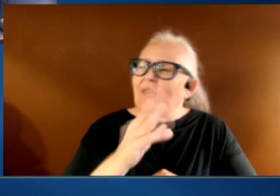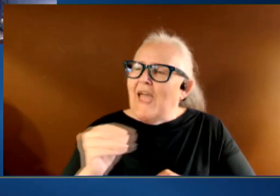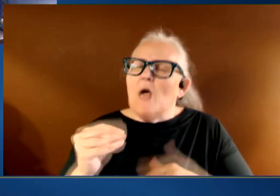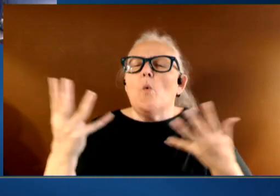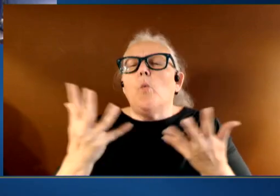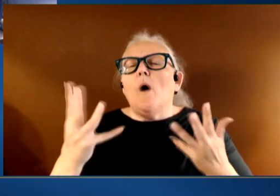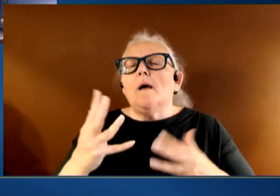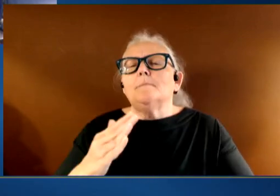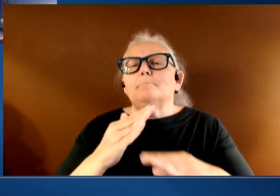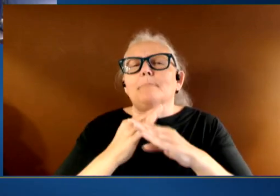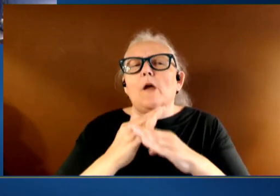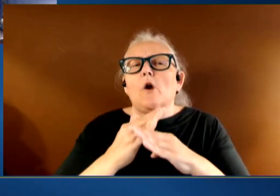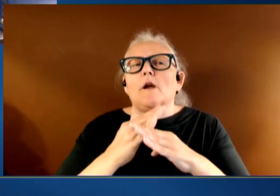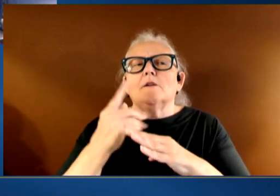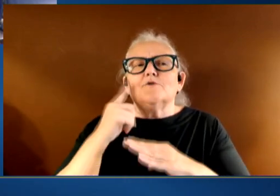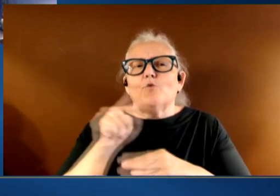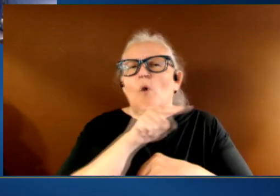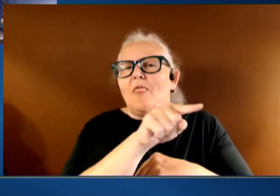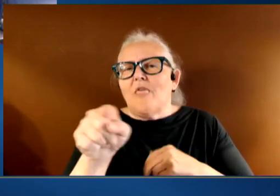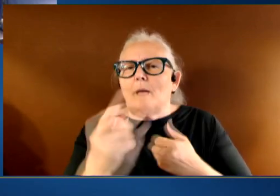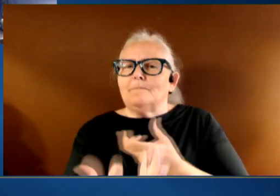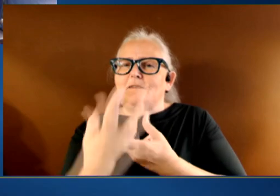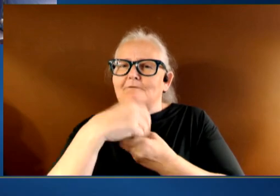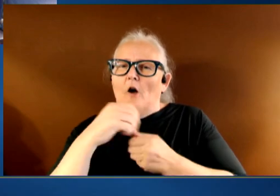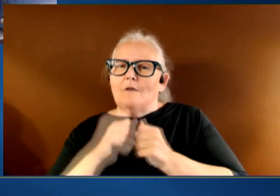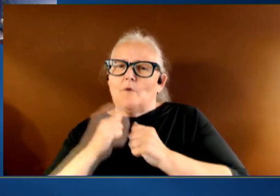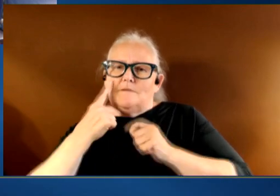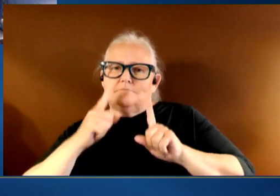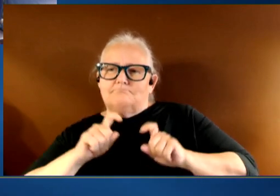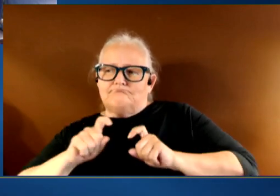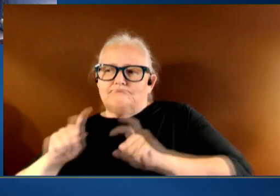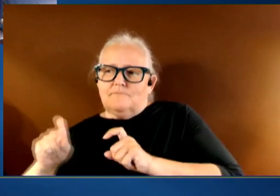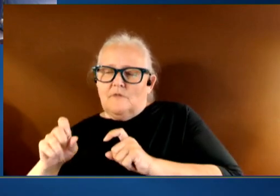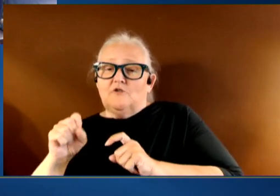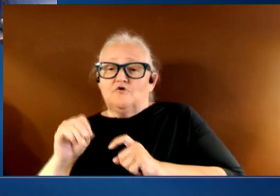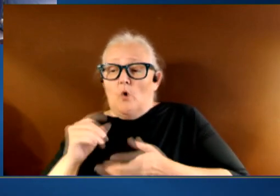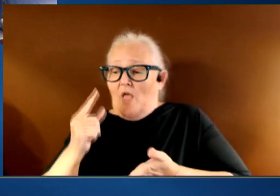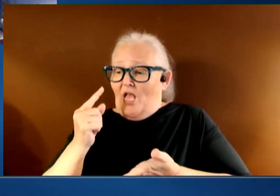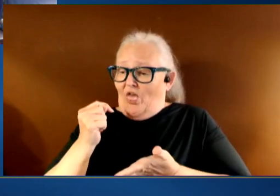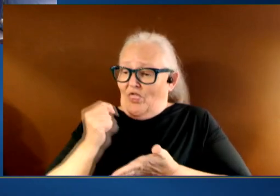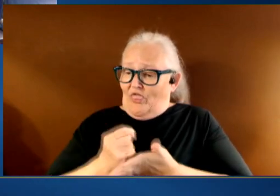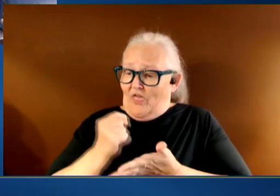in clinical trials so that we can move the development of therapeutic agents forward.